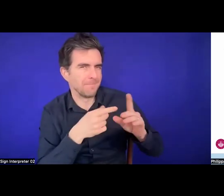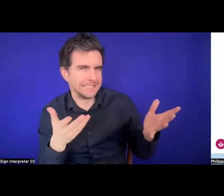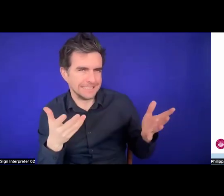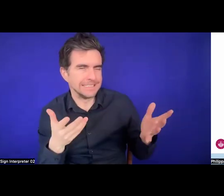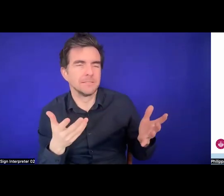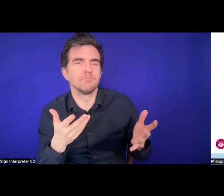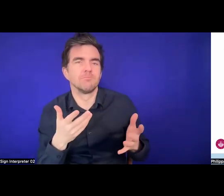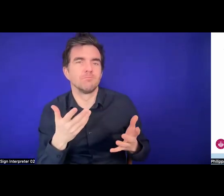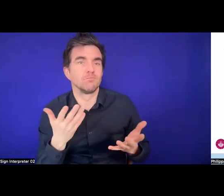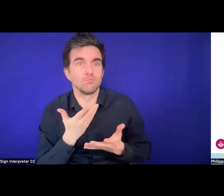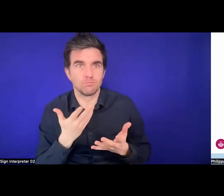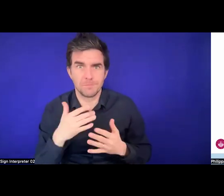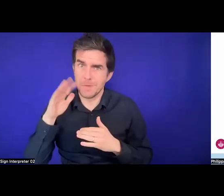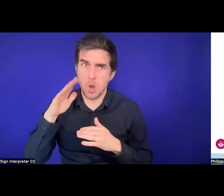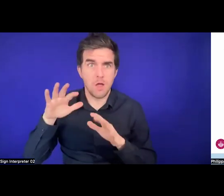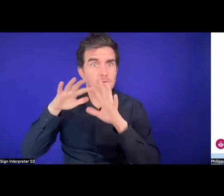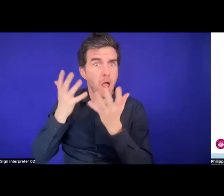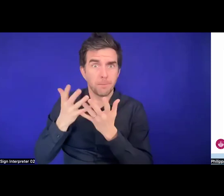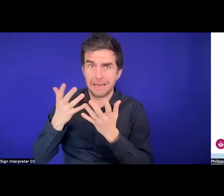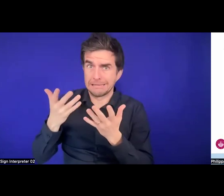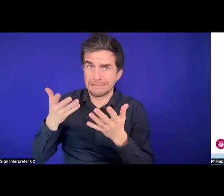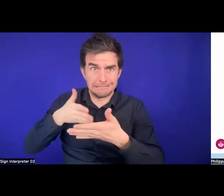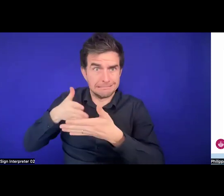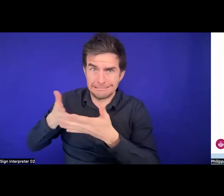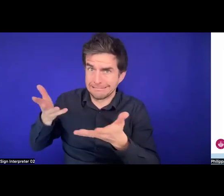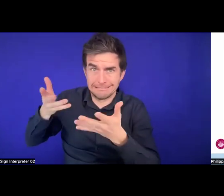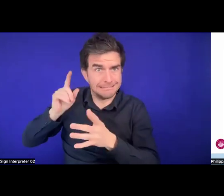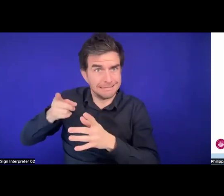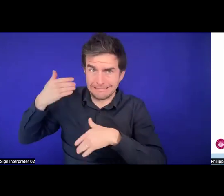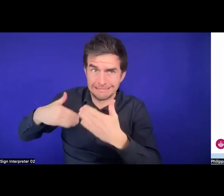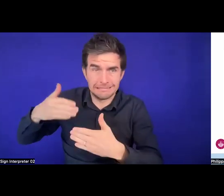was for me at the start. But over time, I wondered whether this nagging feeling to